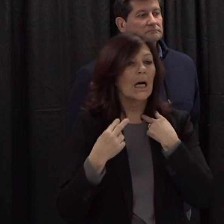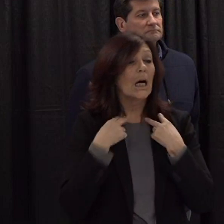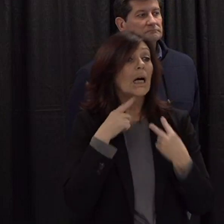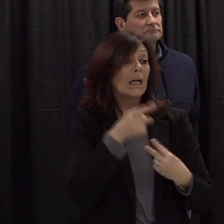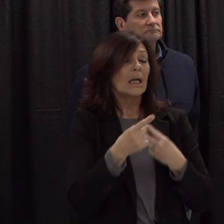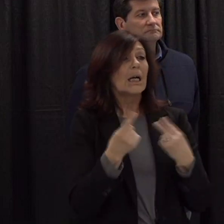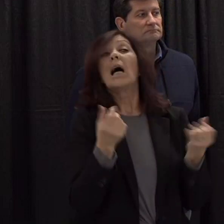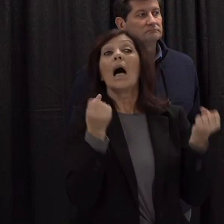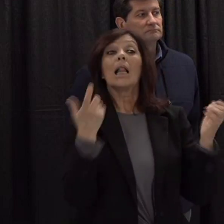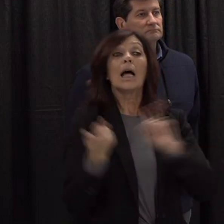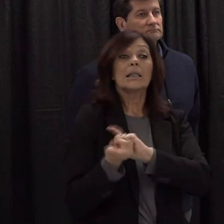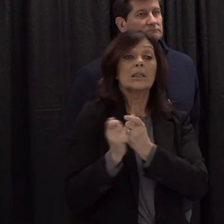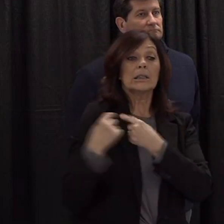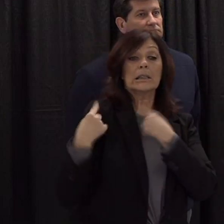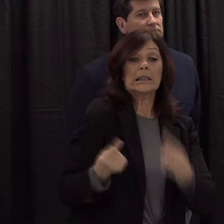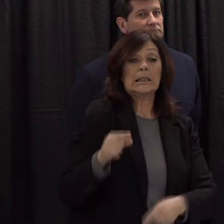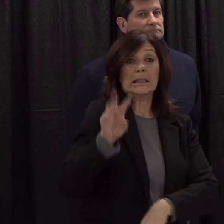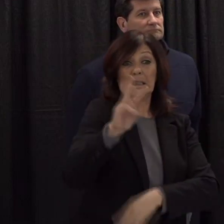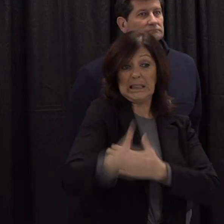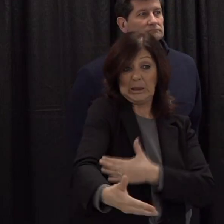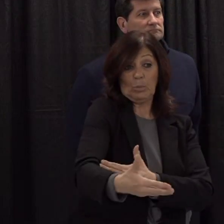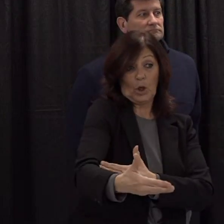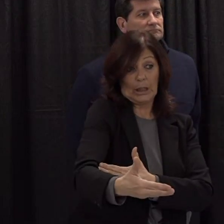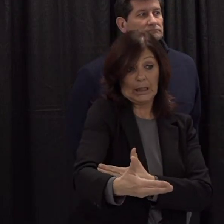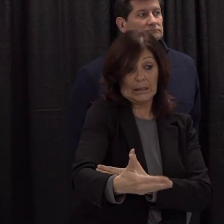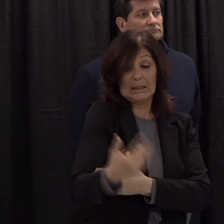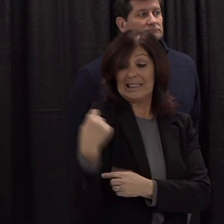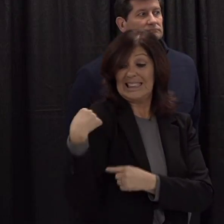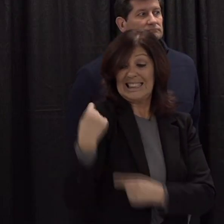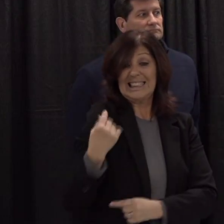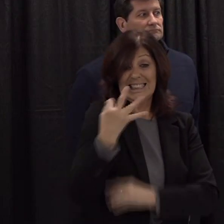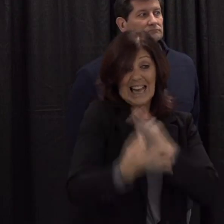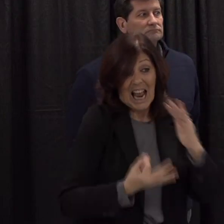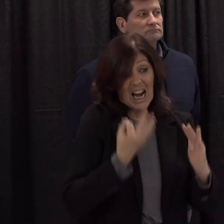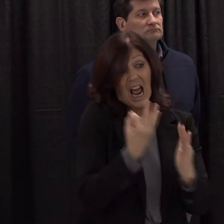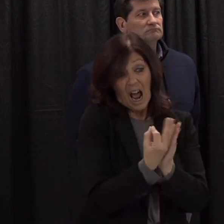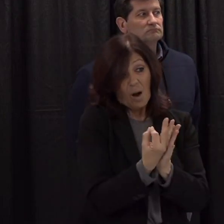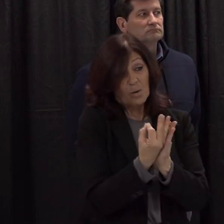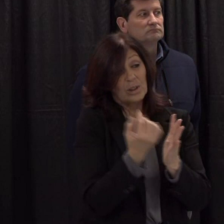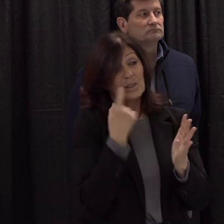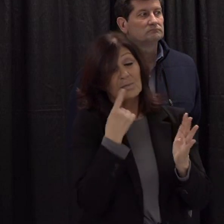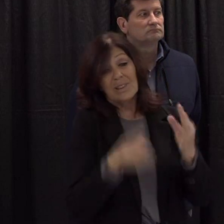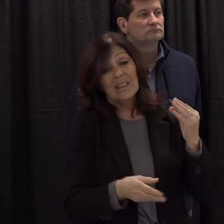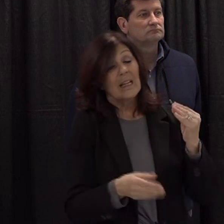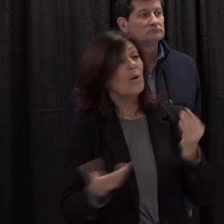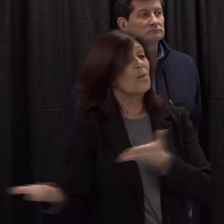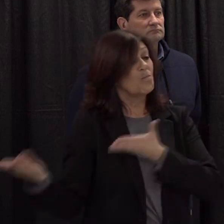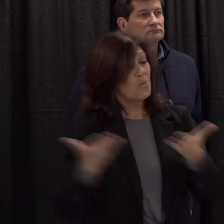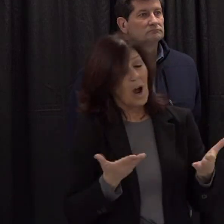a lots changed since 6:00 AM this morning, the last nine hours we brought on. Over 40 high lifts articulating